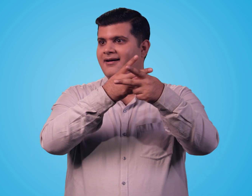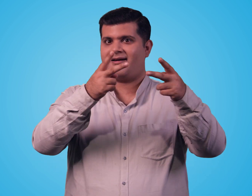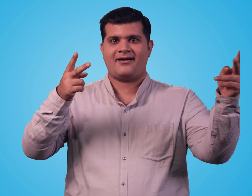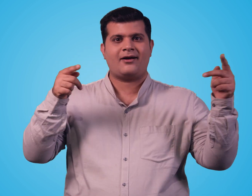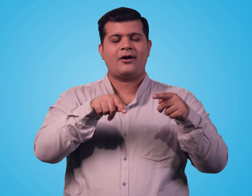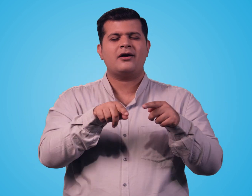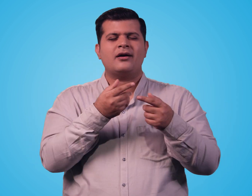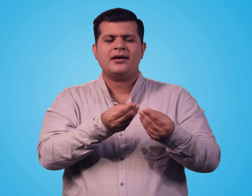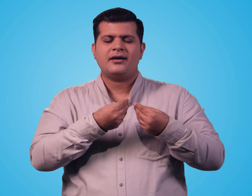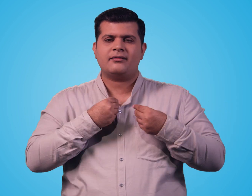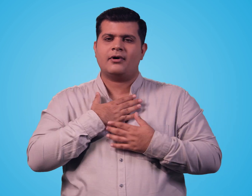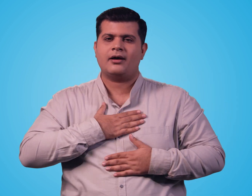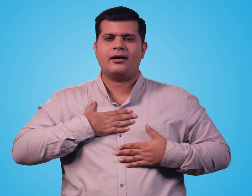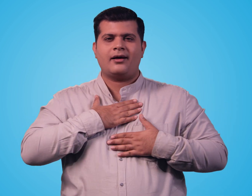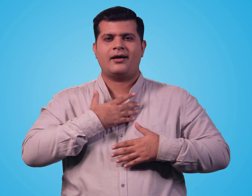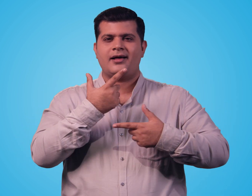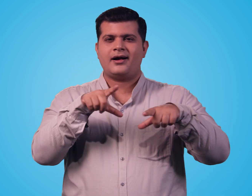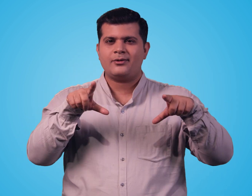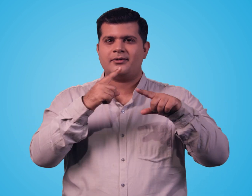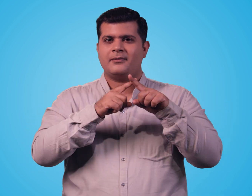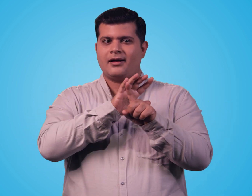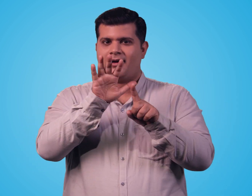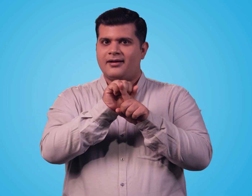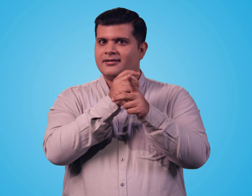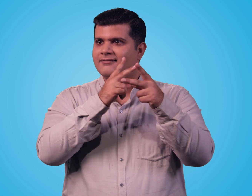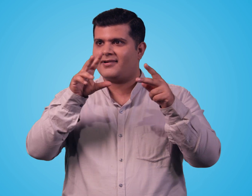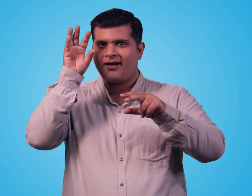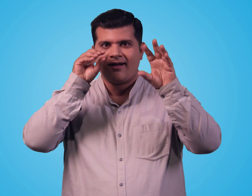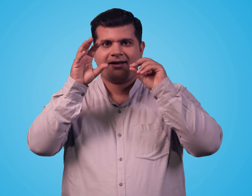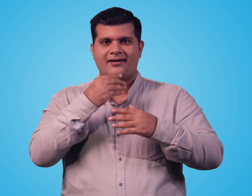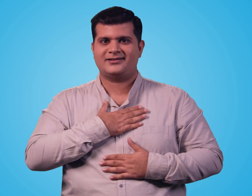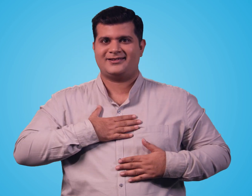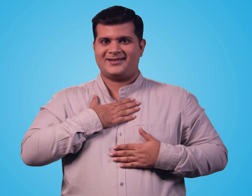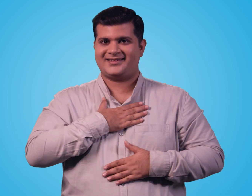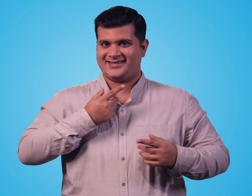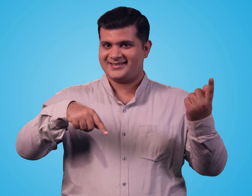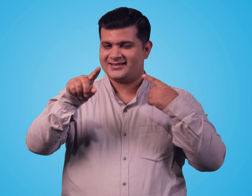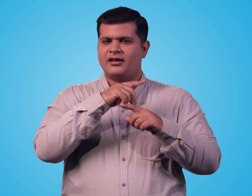People enjoy learning the language and about different cultures.